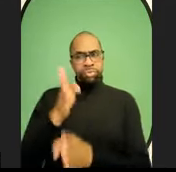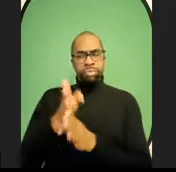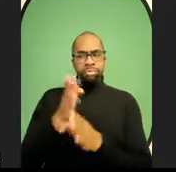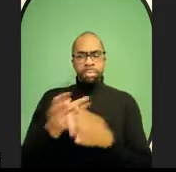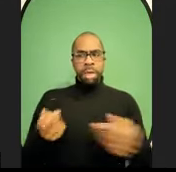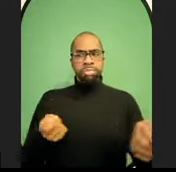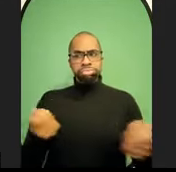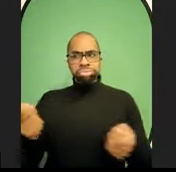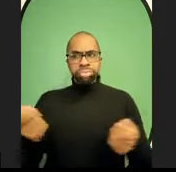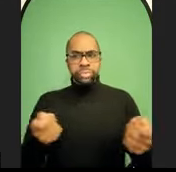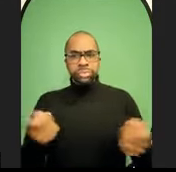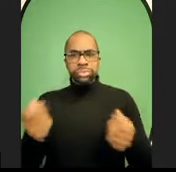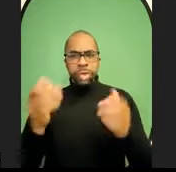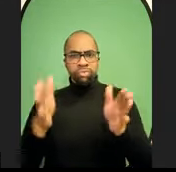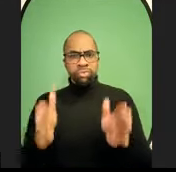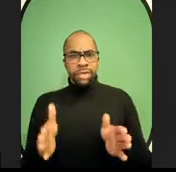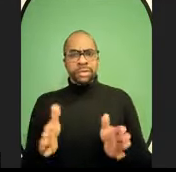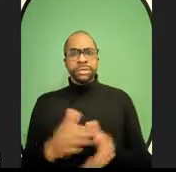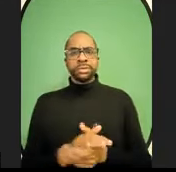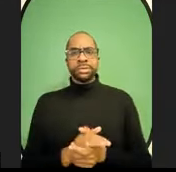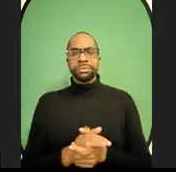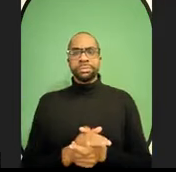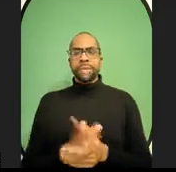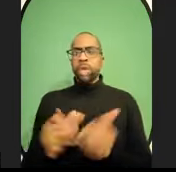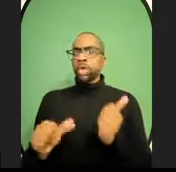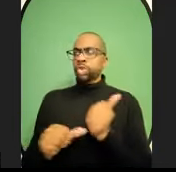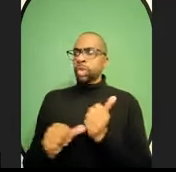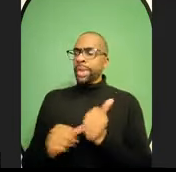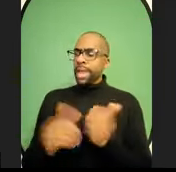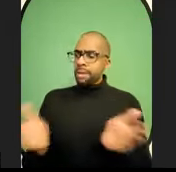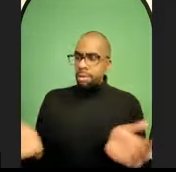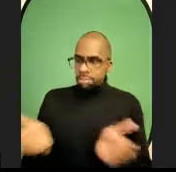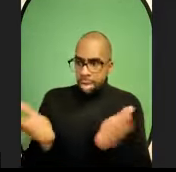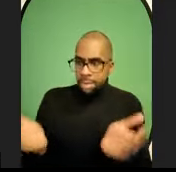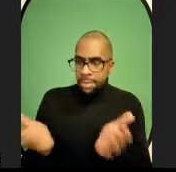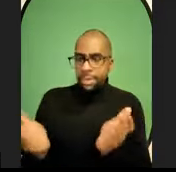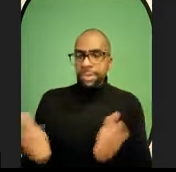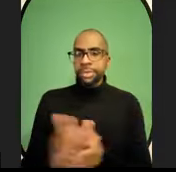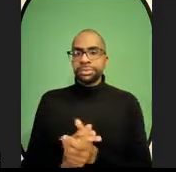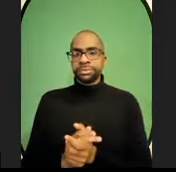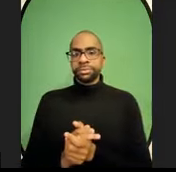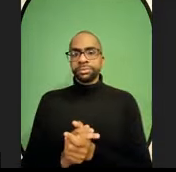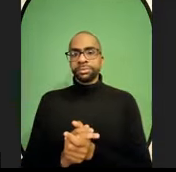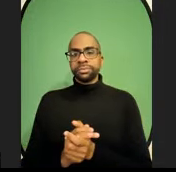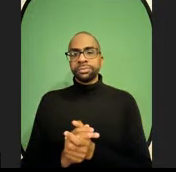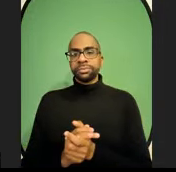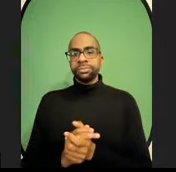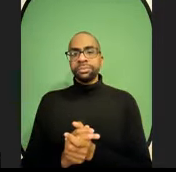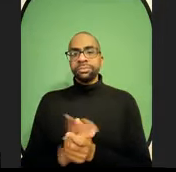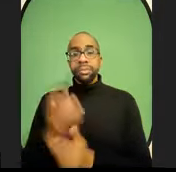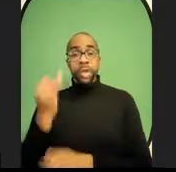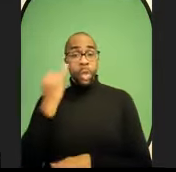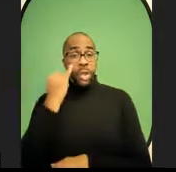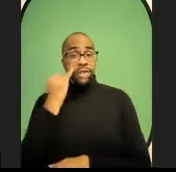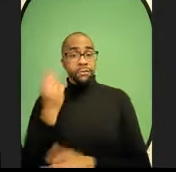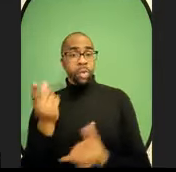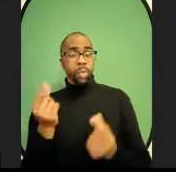n, you know, bus pair professionals and maintenance for sure. your home, Rick ren who require those things to like ren who require those things to like eight and prompting right so like, you know, sometimes we do